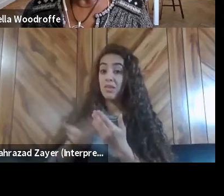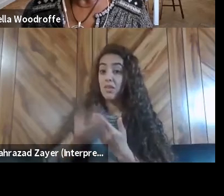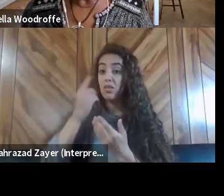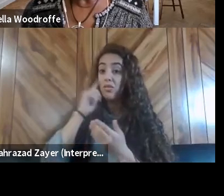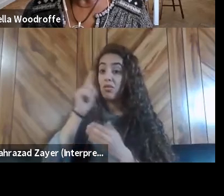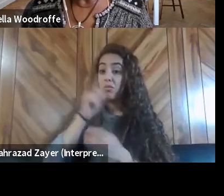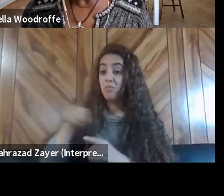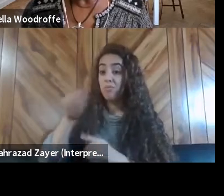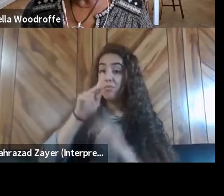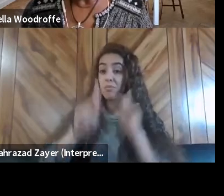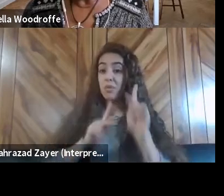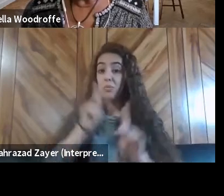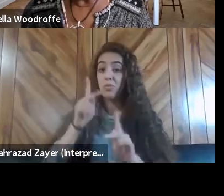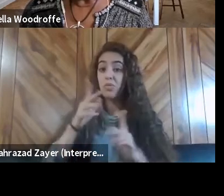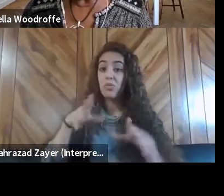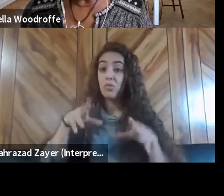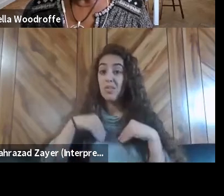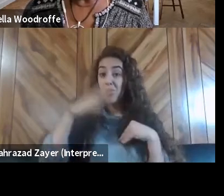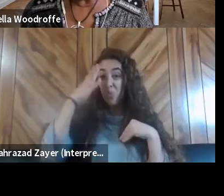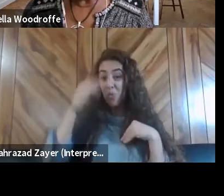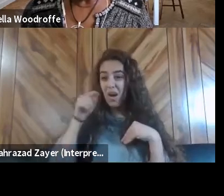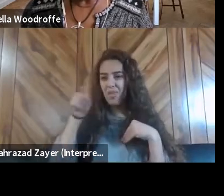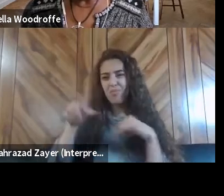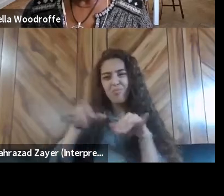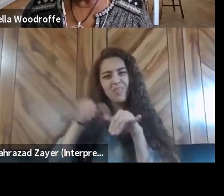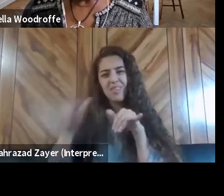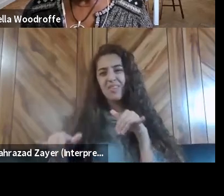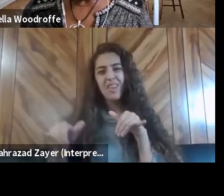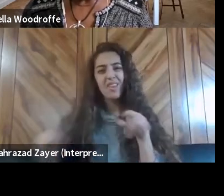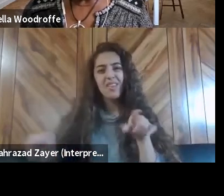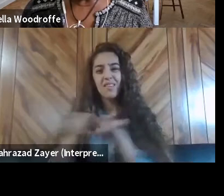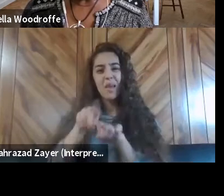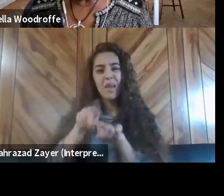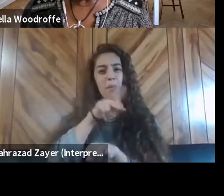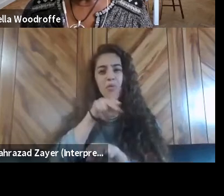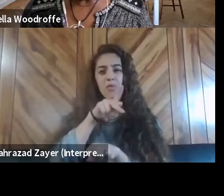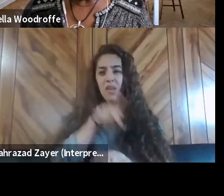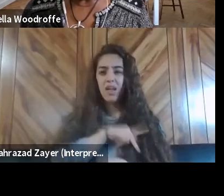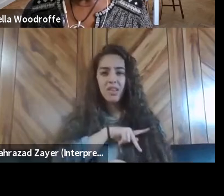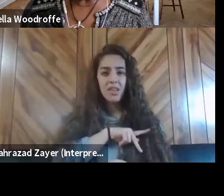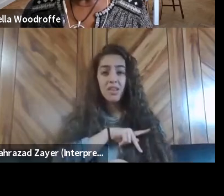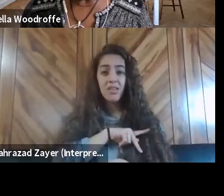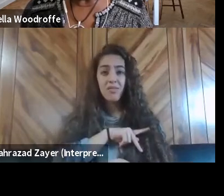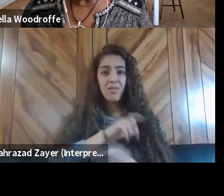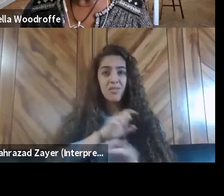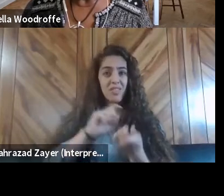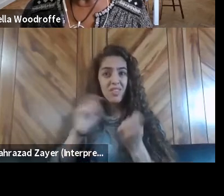always was. Nothing changed. For me, the diagnosis was